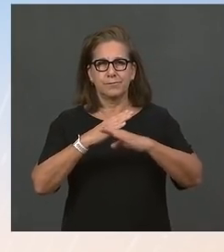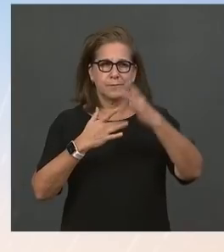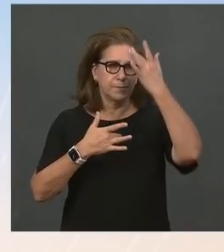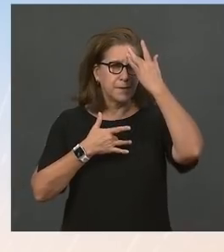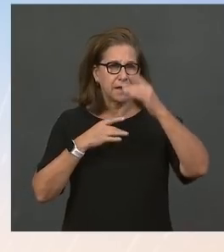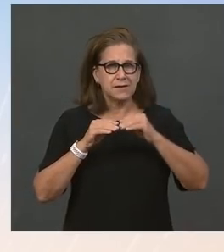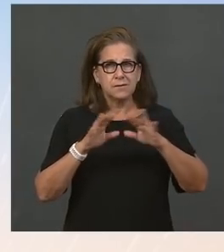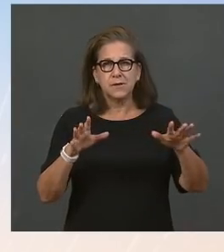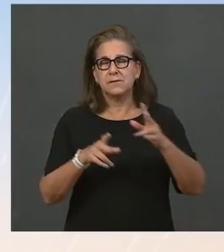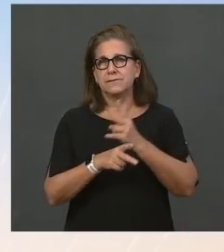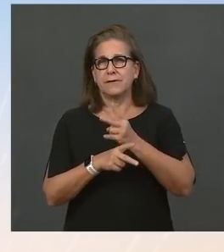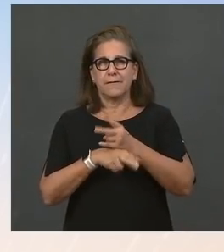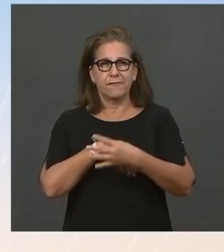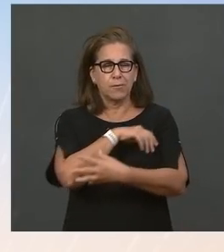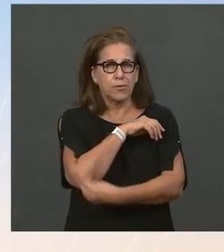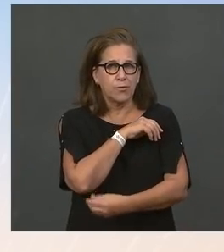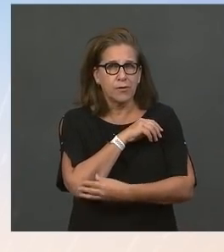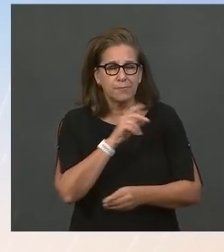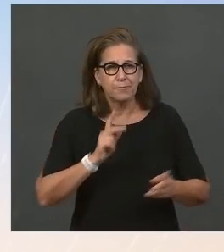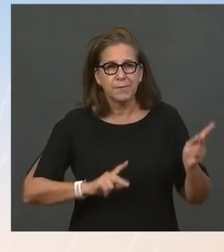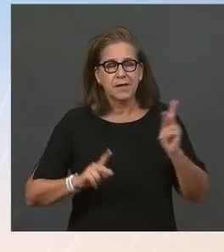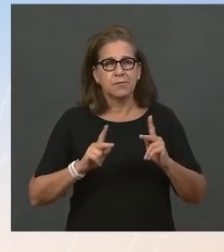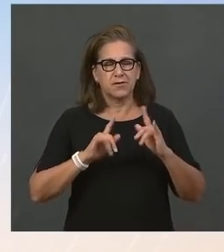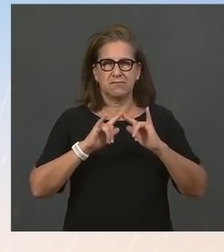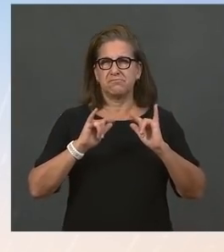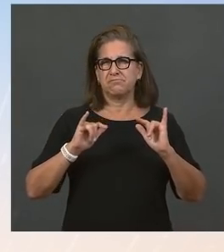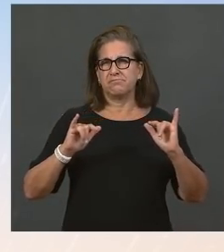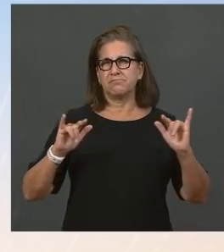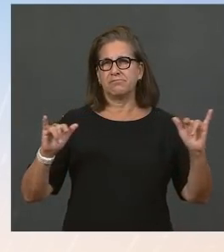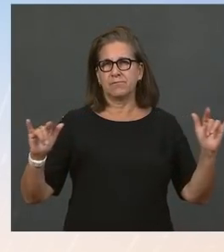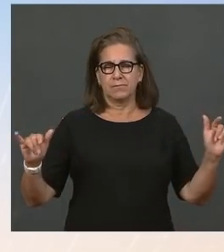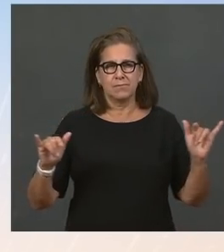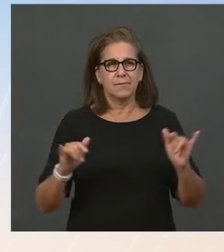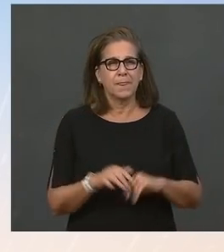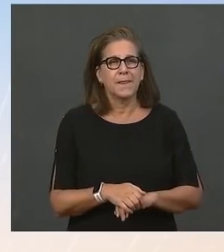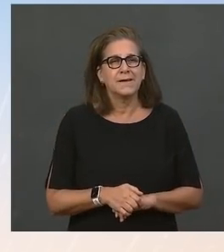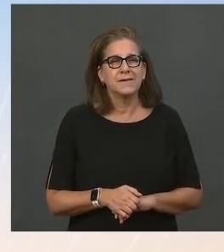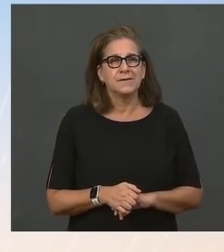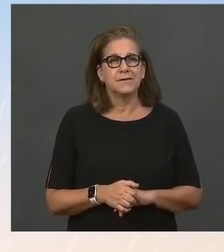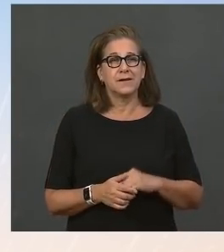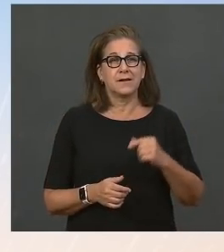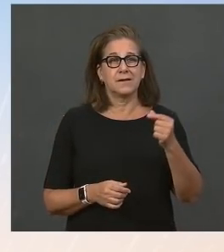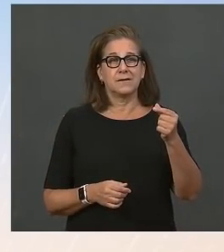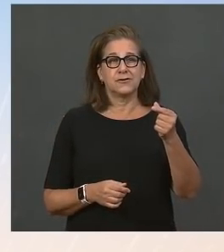in the G20 Leaders' Summit. We will have more on individual bilateral engagements in the run-up to the summit.